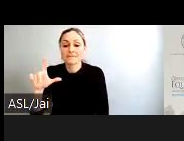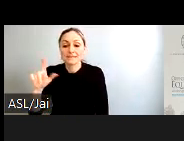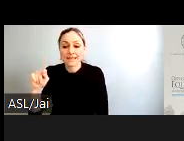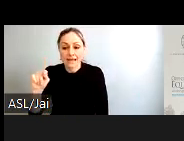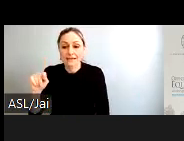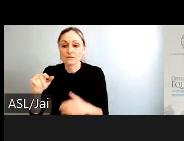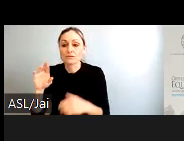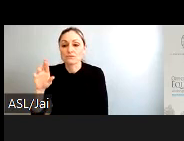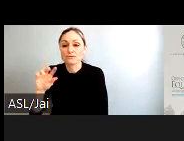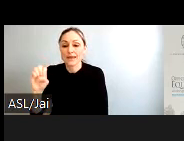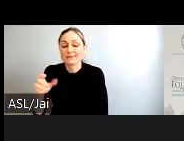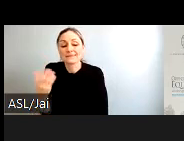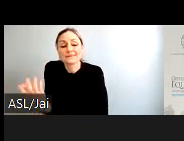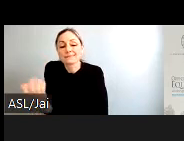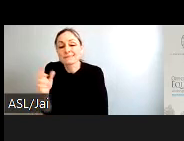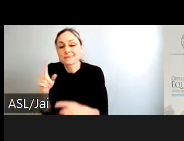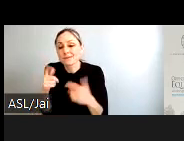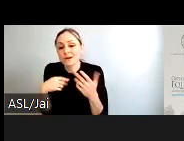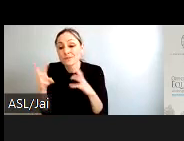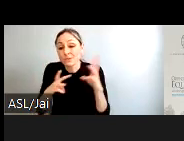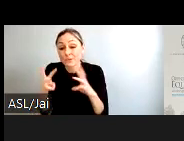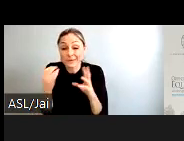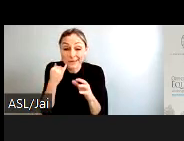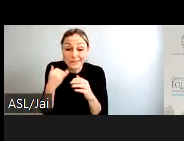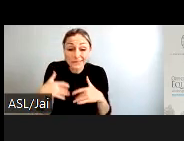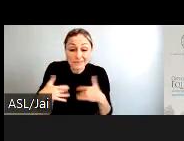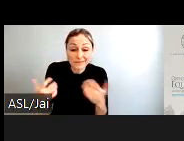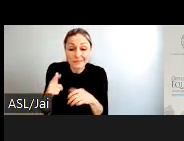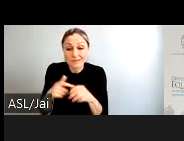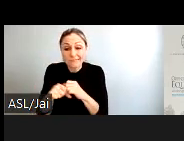because you don't have to worry if the event goes longer than expected as sometimes does occur.